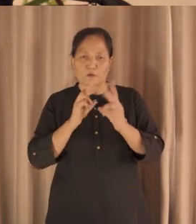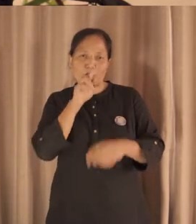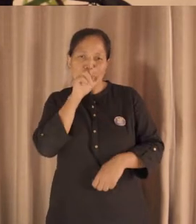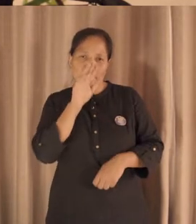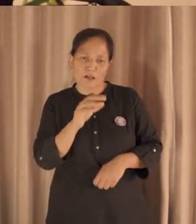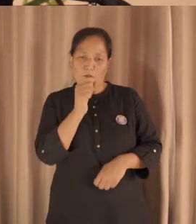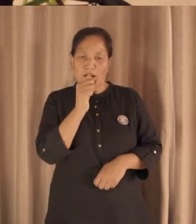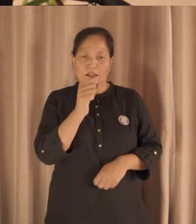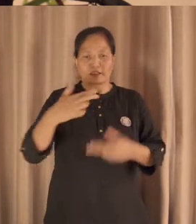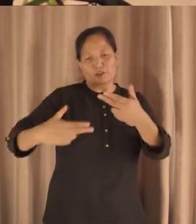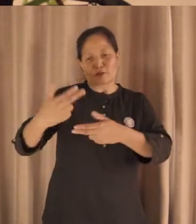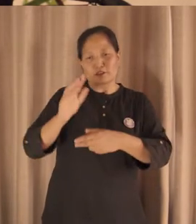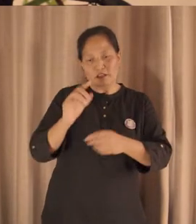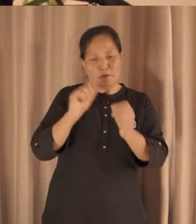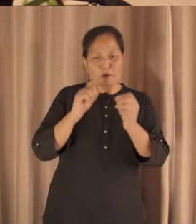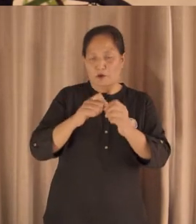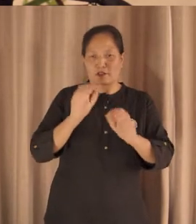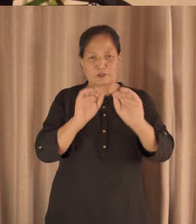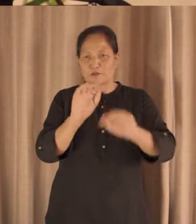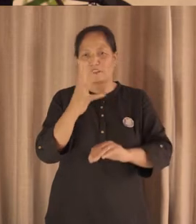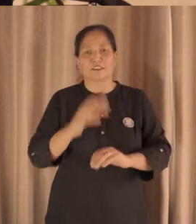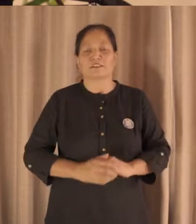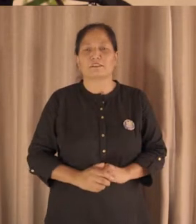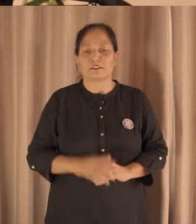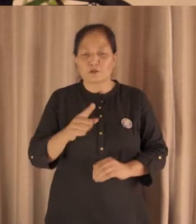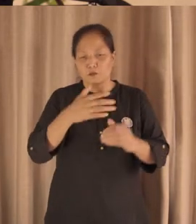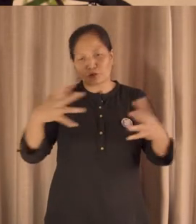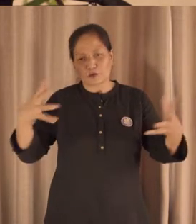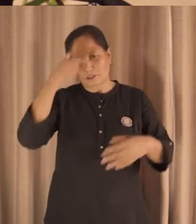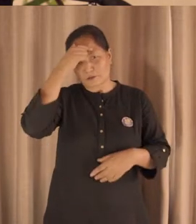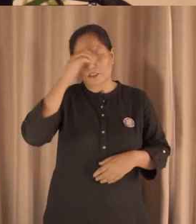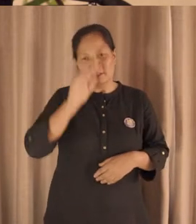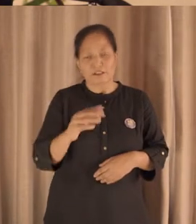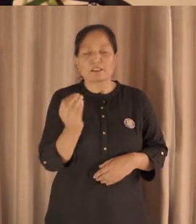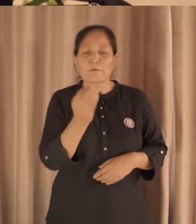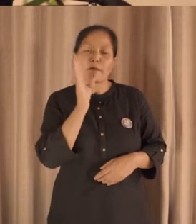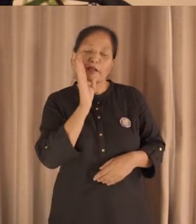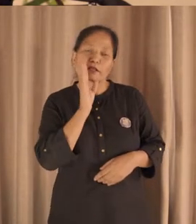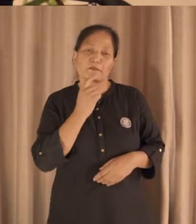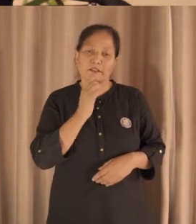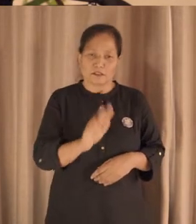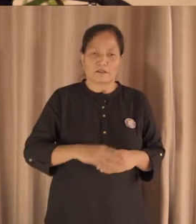should be reflected in the state mechanisms and in the exercise of the power and authority of the state in policy and decision making. It should be exactly as how the society is.